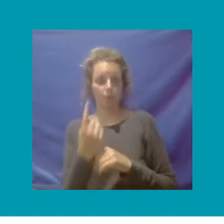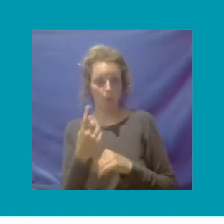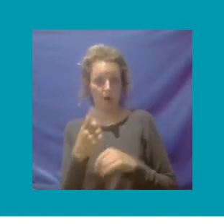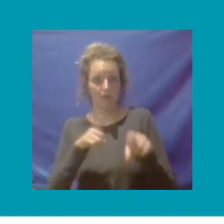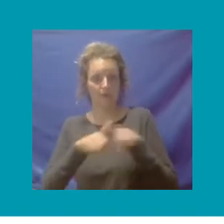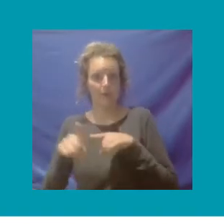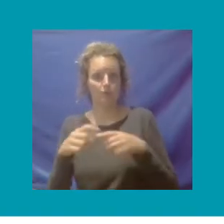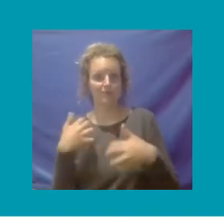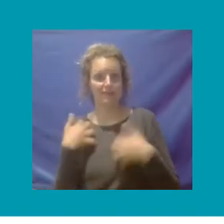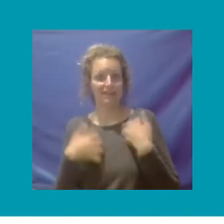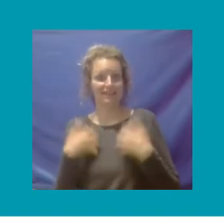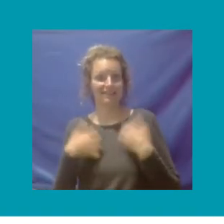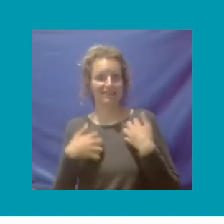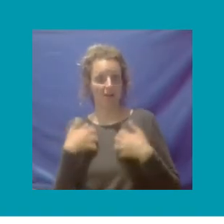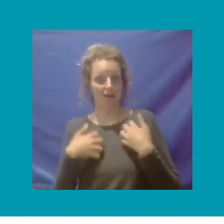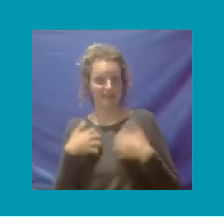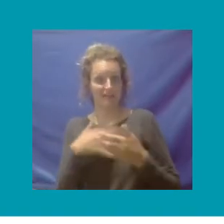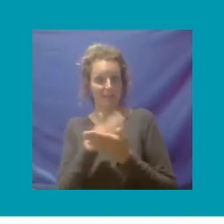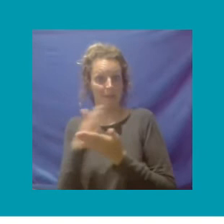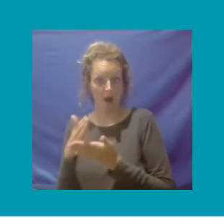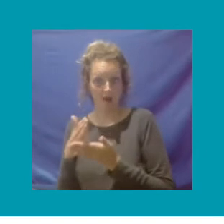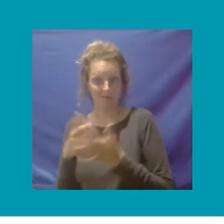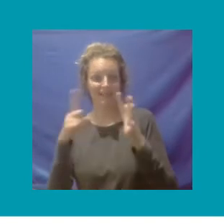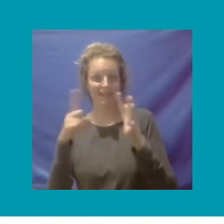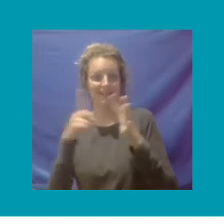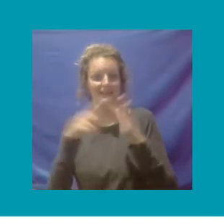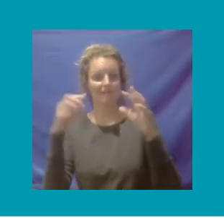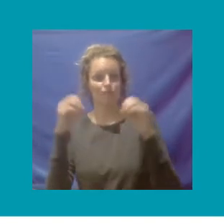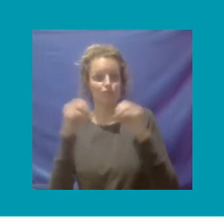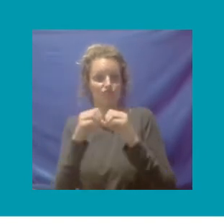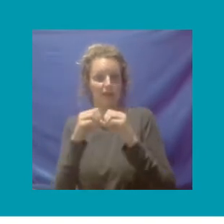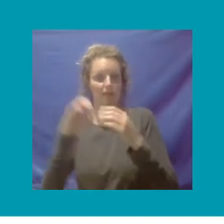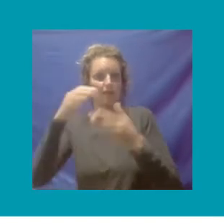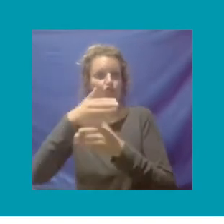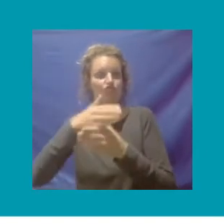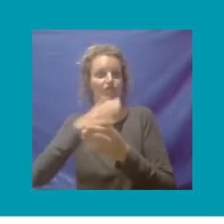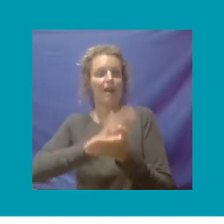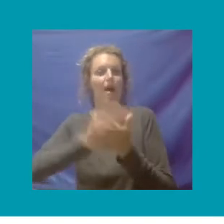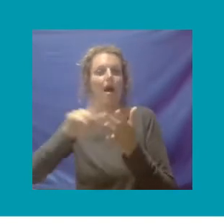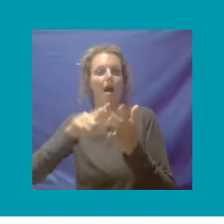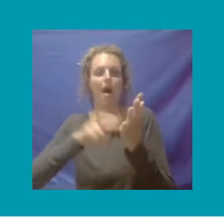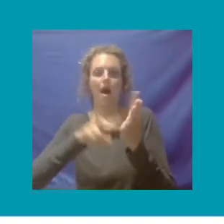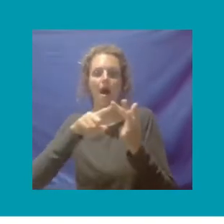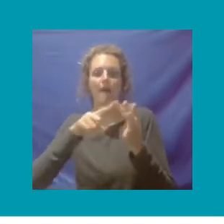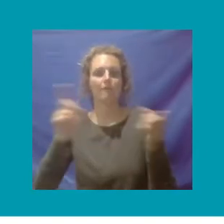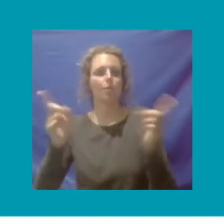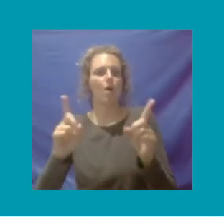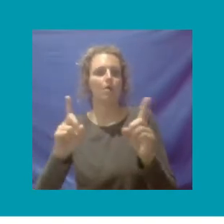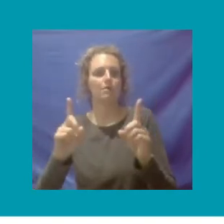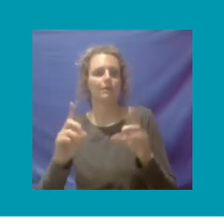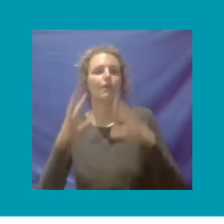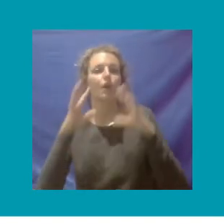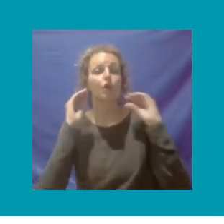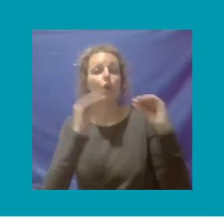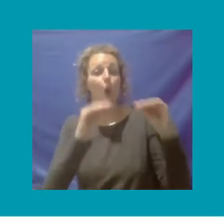about the Evenbreak Career Hive is is the coaching and we we have a very good team of professional